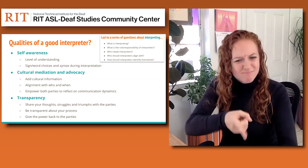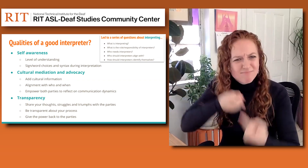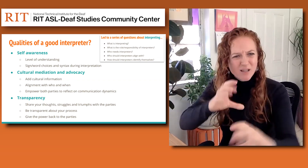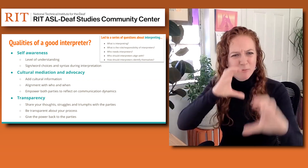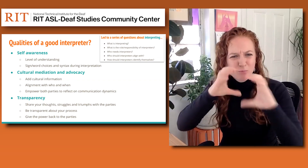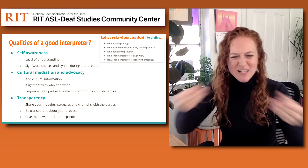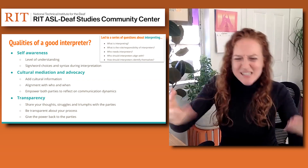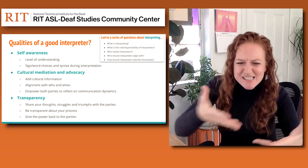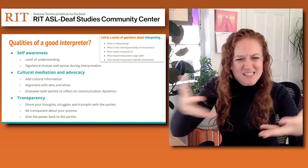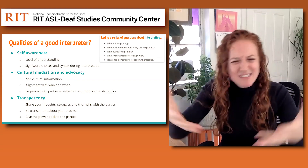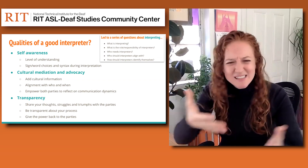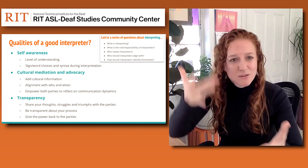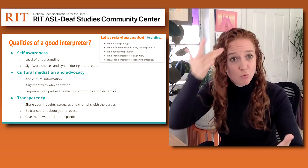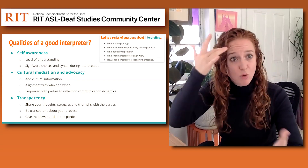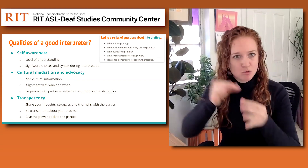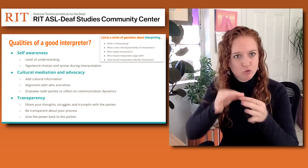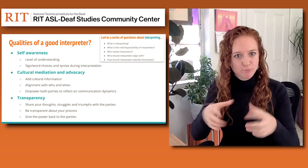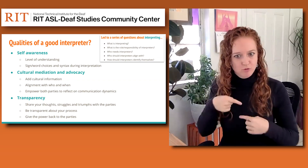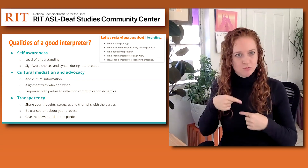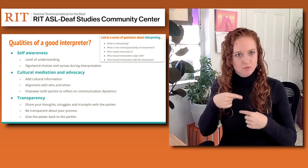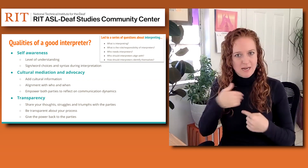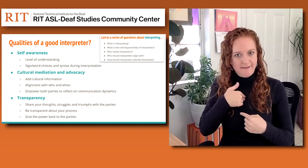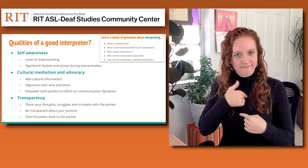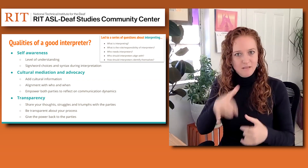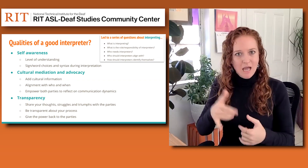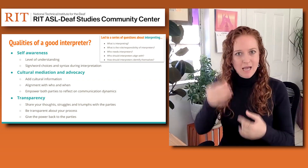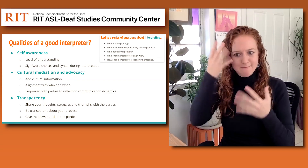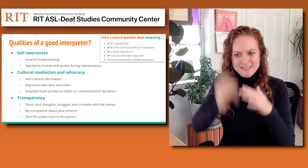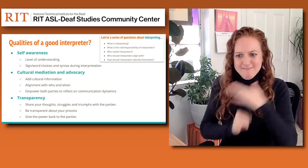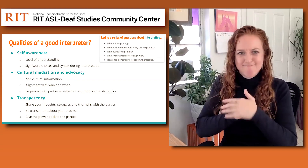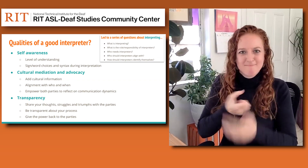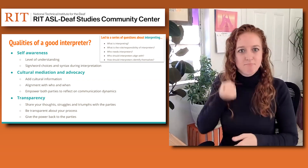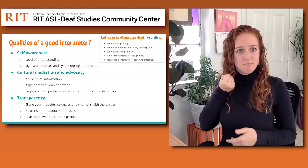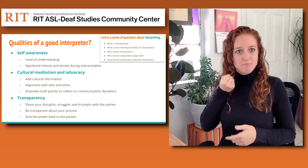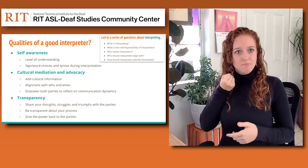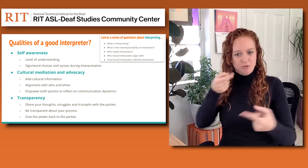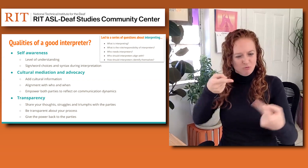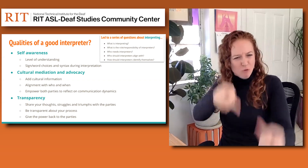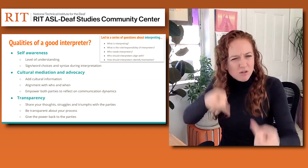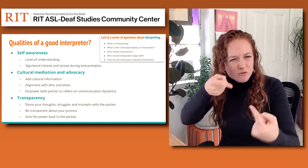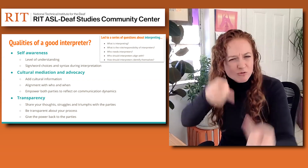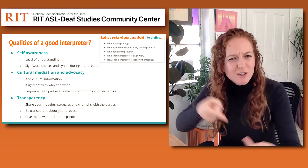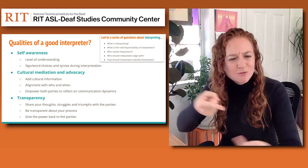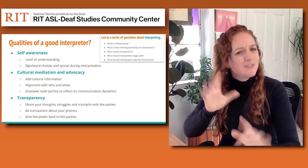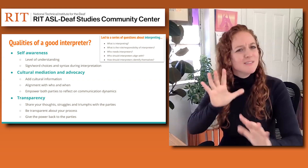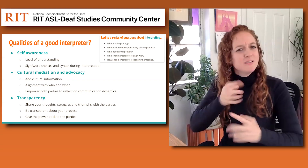And that's ok. We're working with communication, and sometimes those interpreters are put in a situation